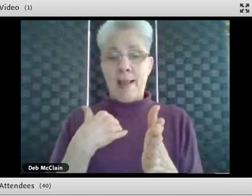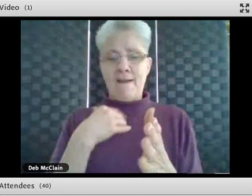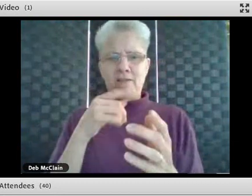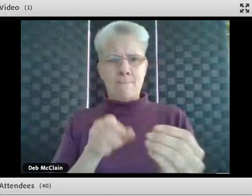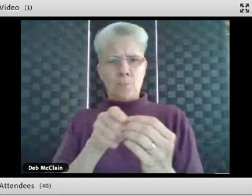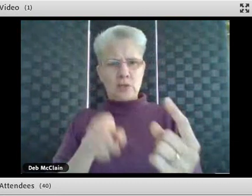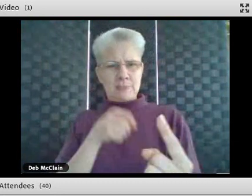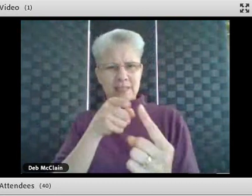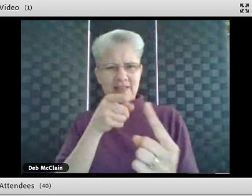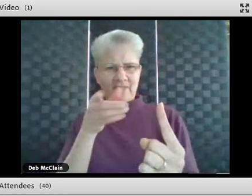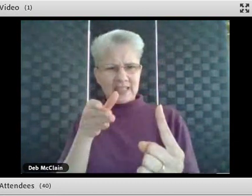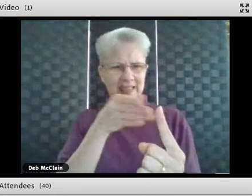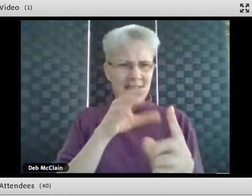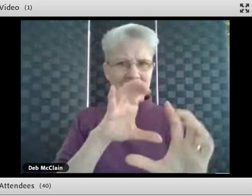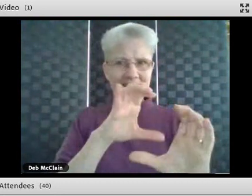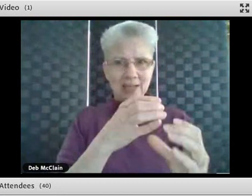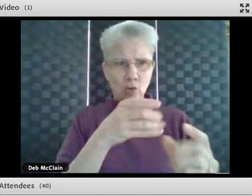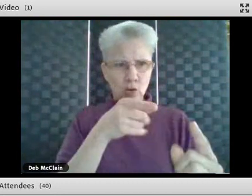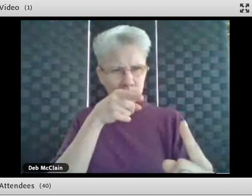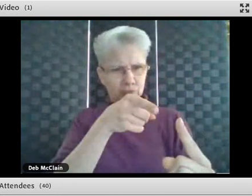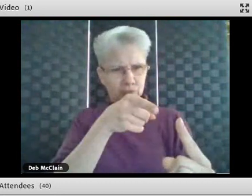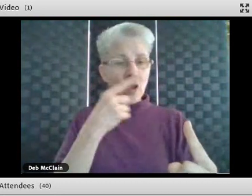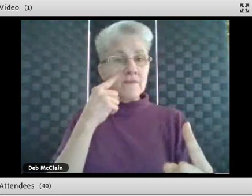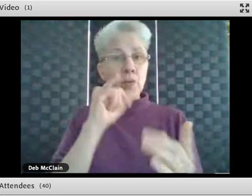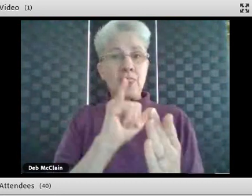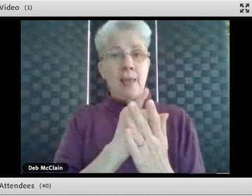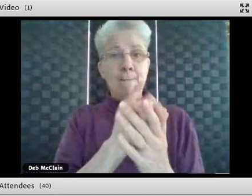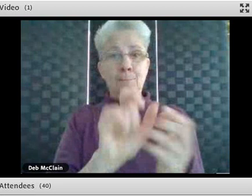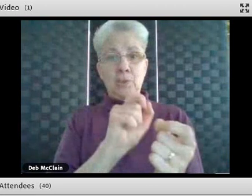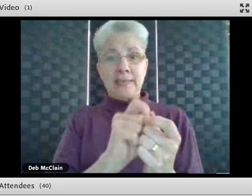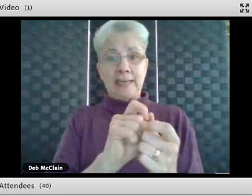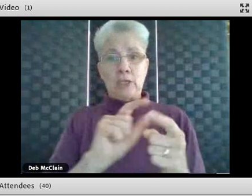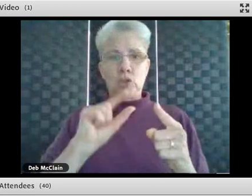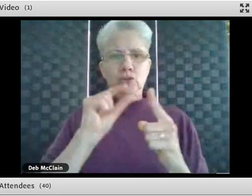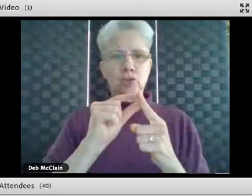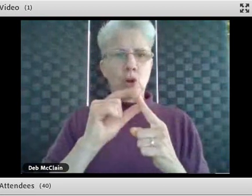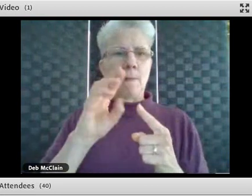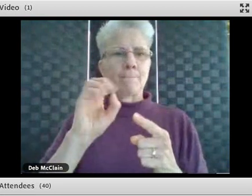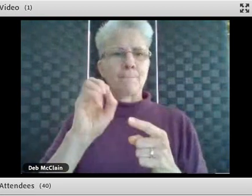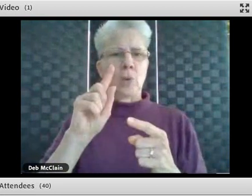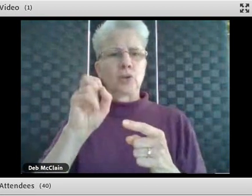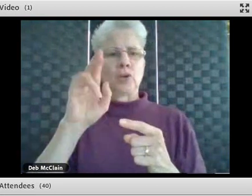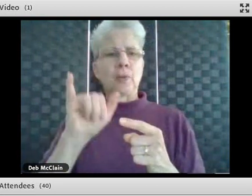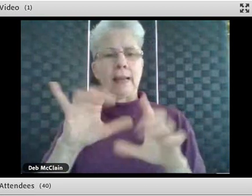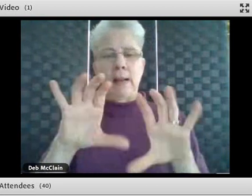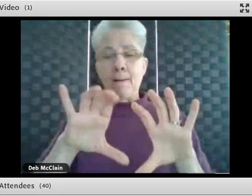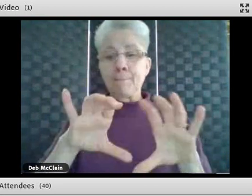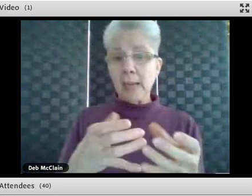category, if you will, for that particular term, like Mercury, in parentheses, planet,